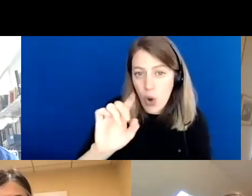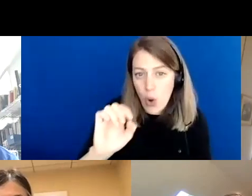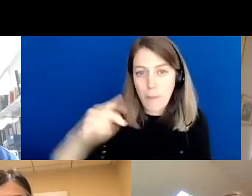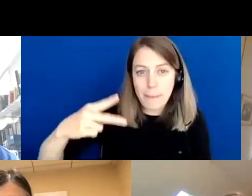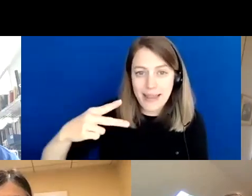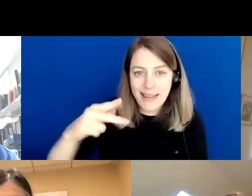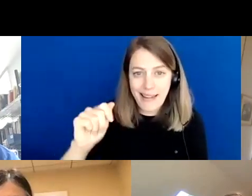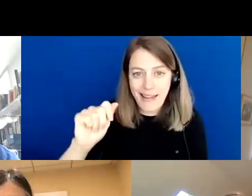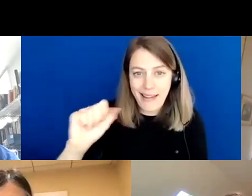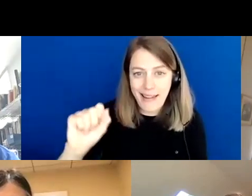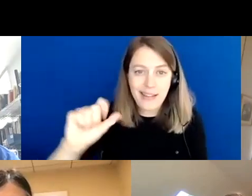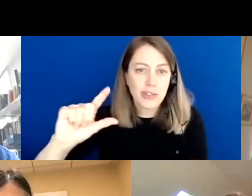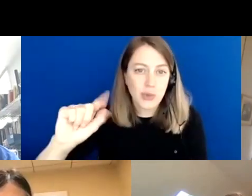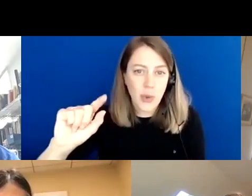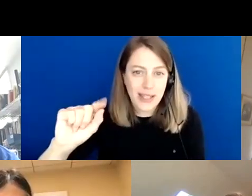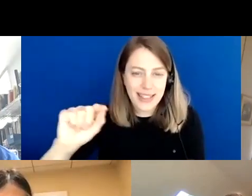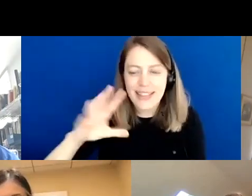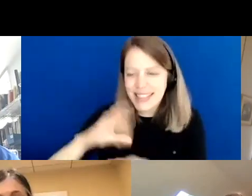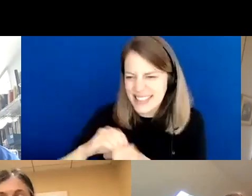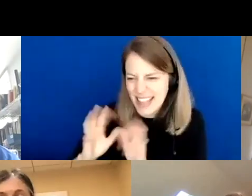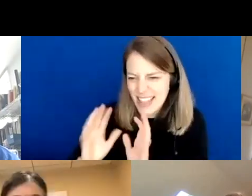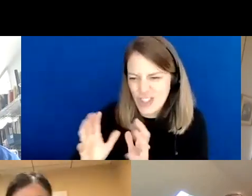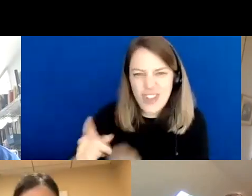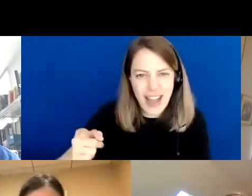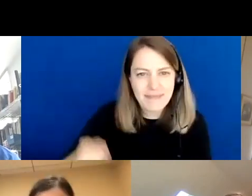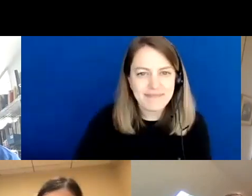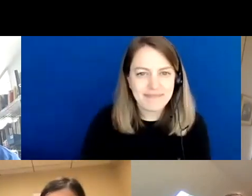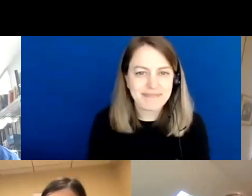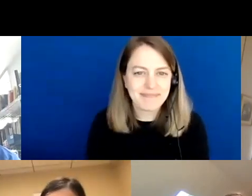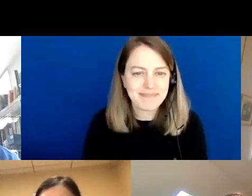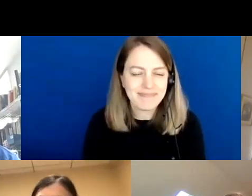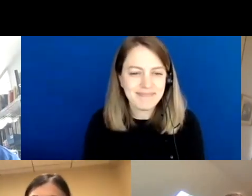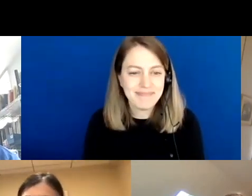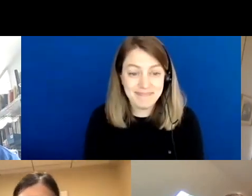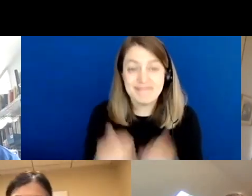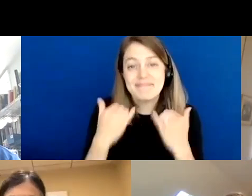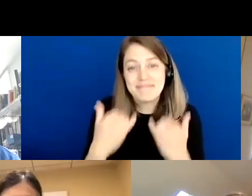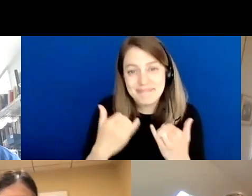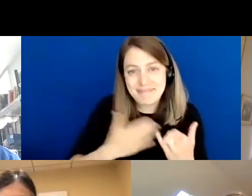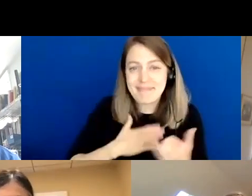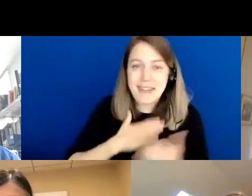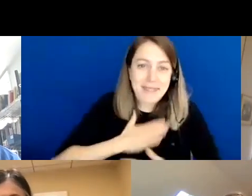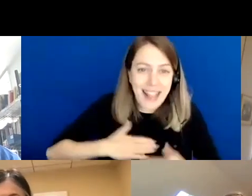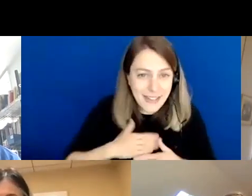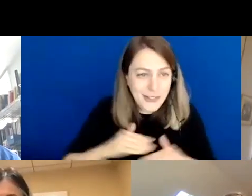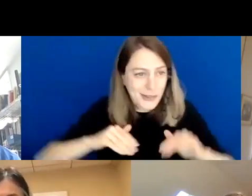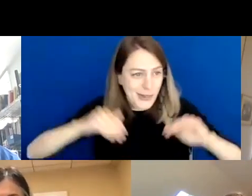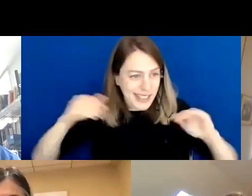and that will be in the chat. It is now my pleasure to introduce Rose Kabrhel,